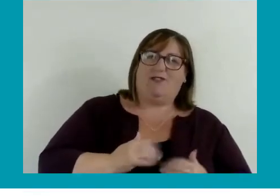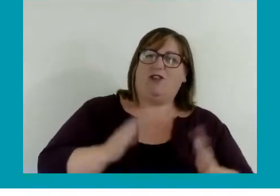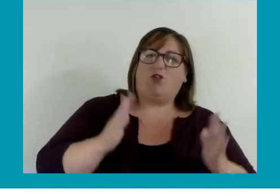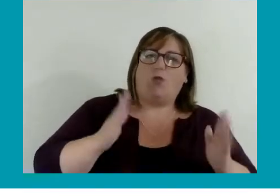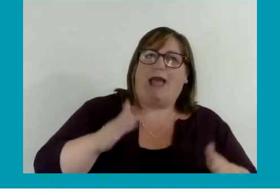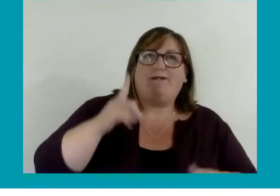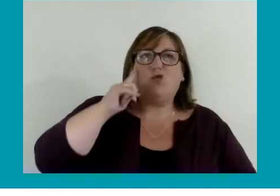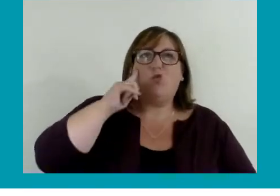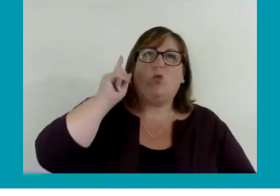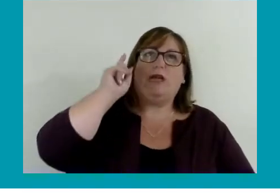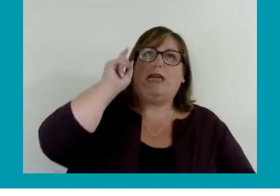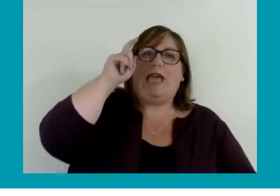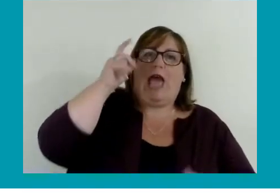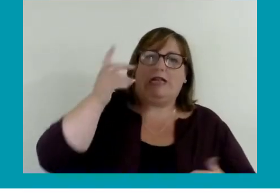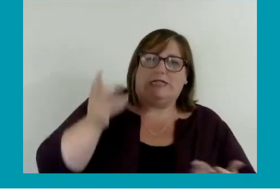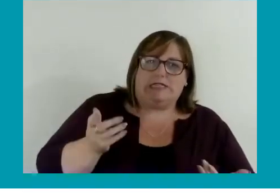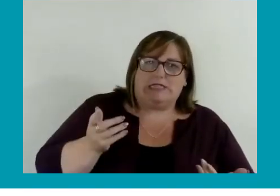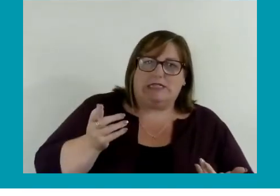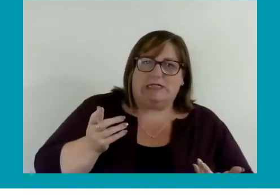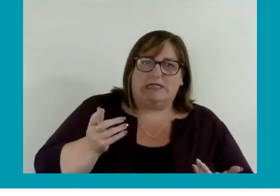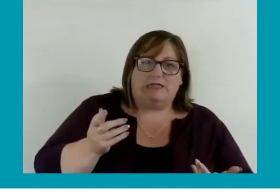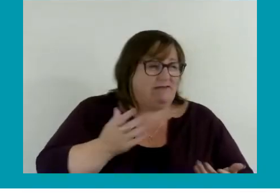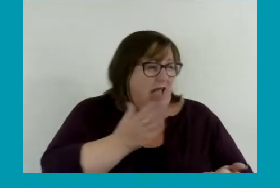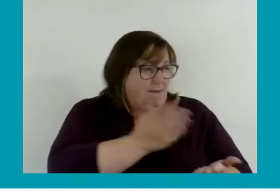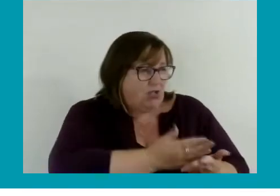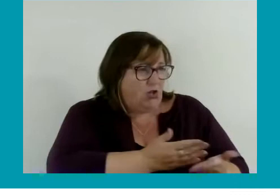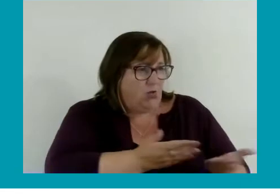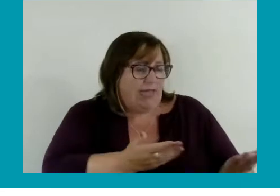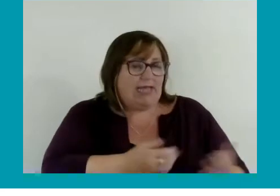but of course we know it's not just about salary it's about lots of other things